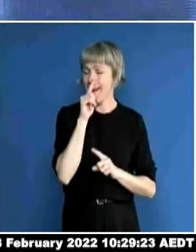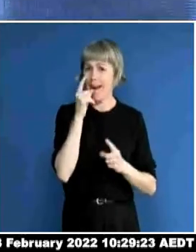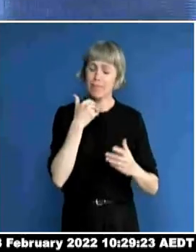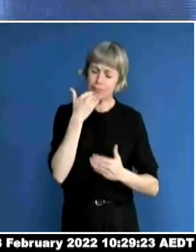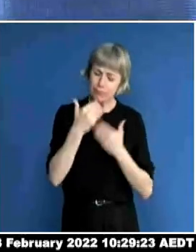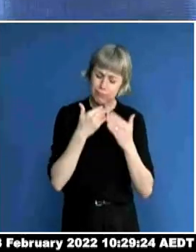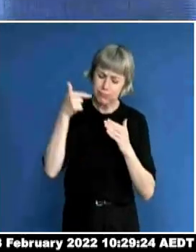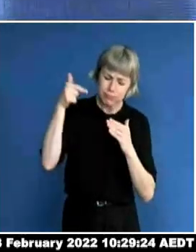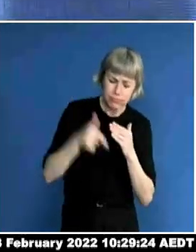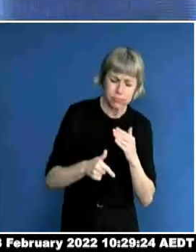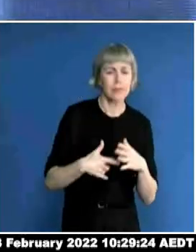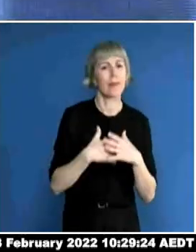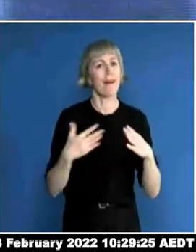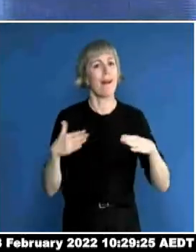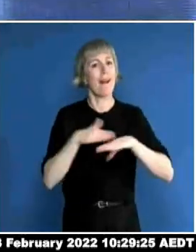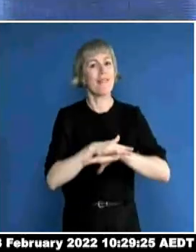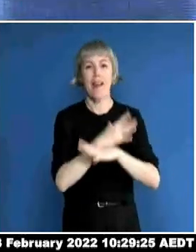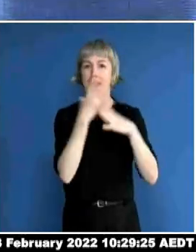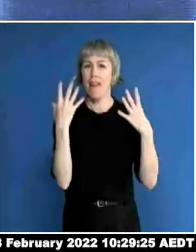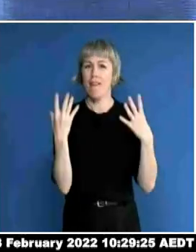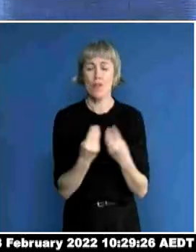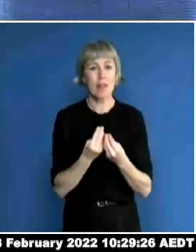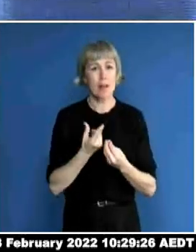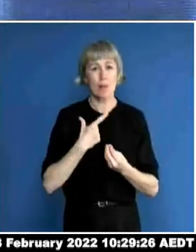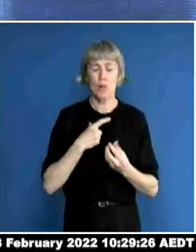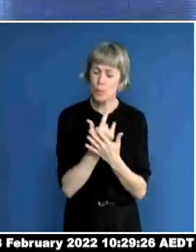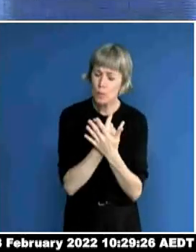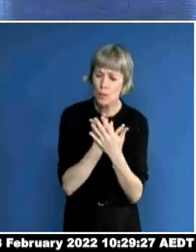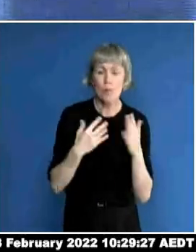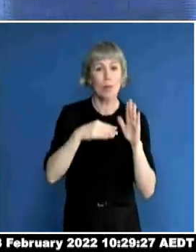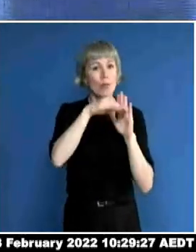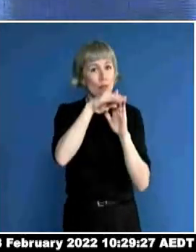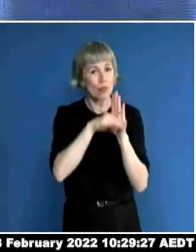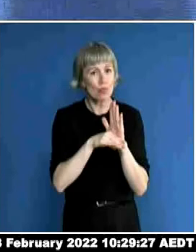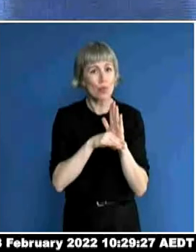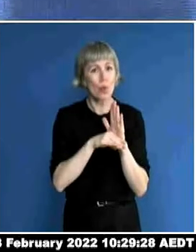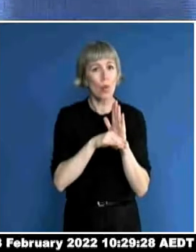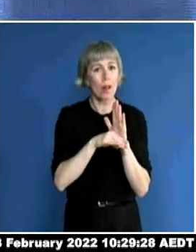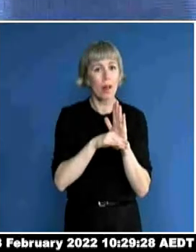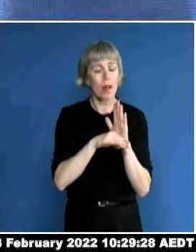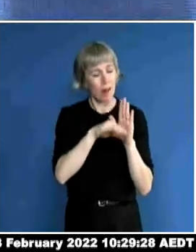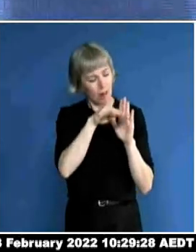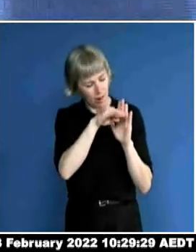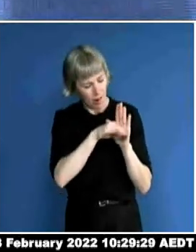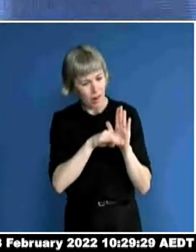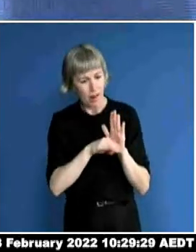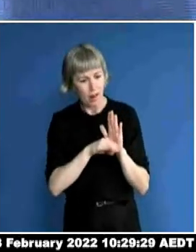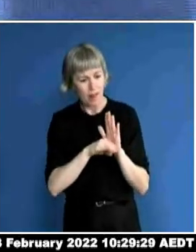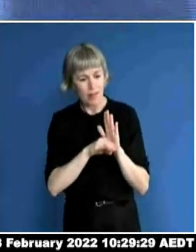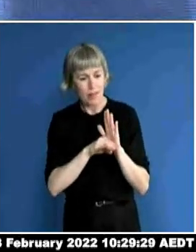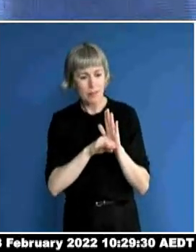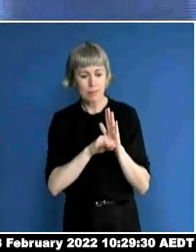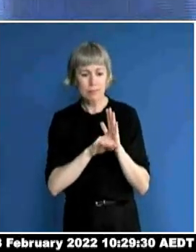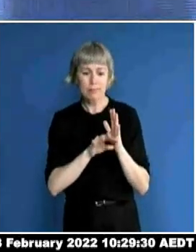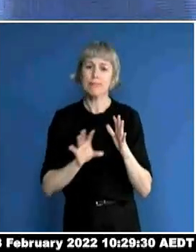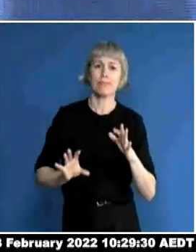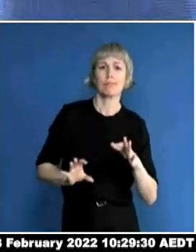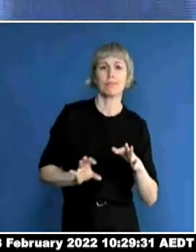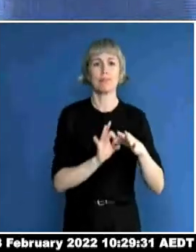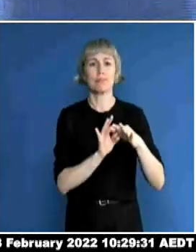rules and guidelines that underpin and govern the operation of the DES program in this opening address.